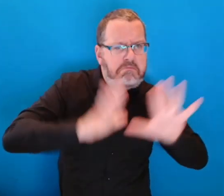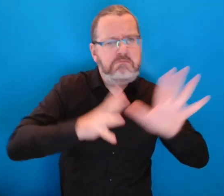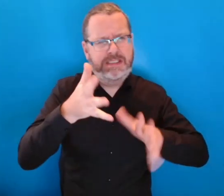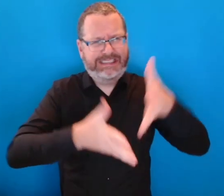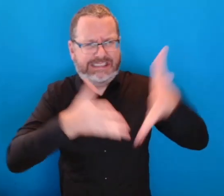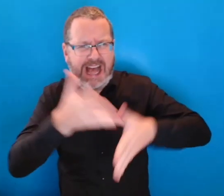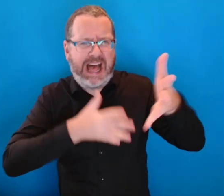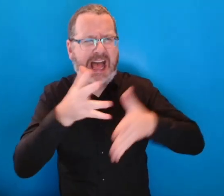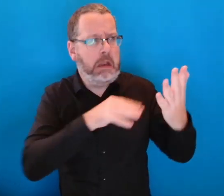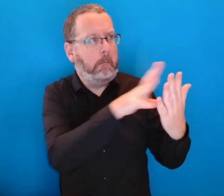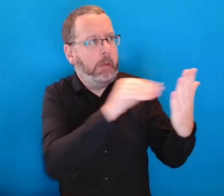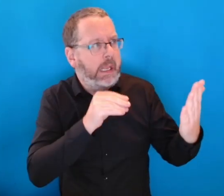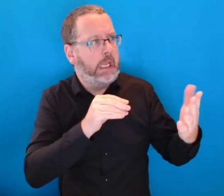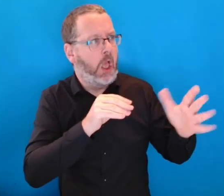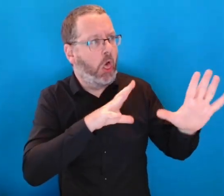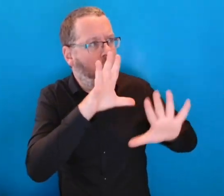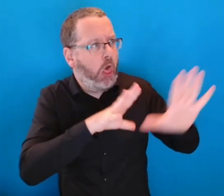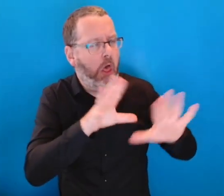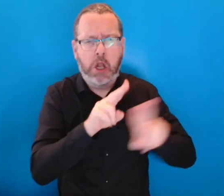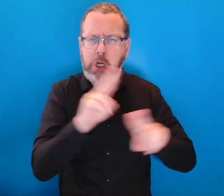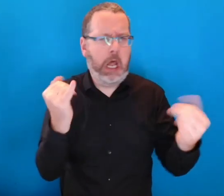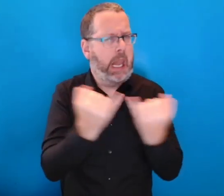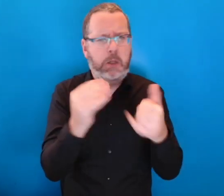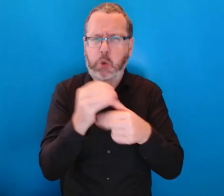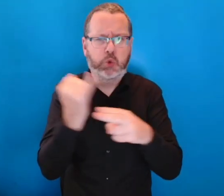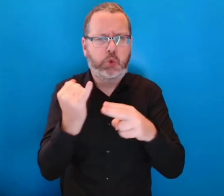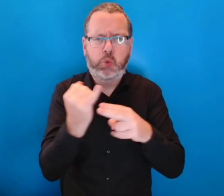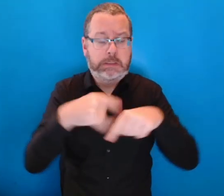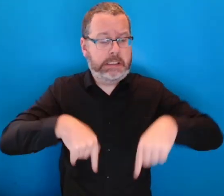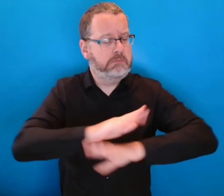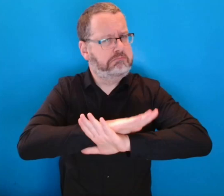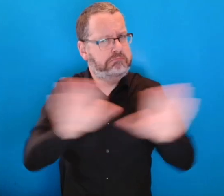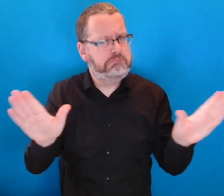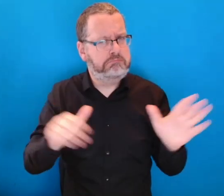signs, mimickry or awkward gesticulation as in other Schools”